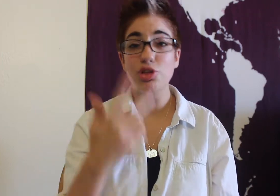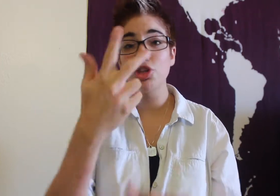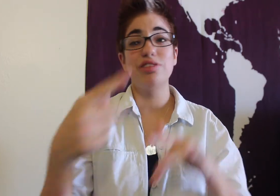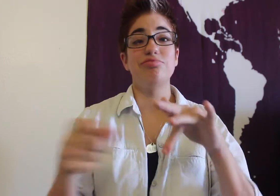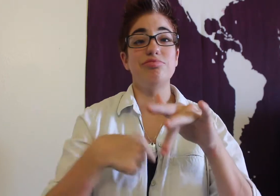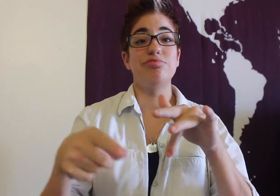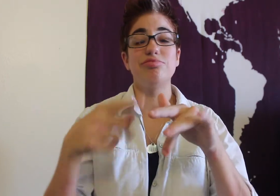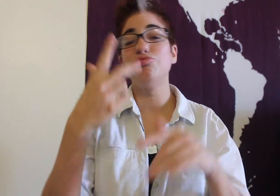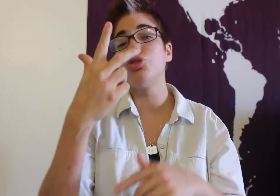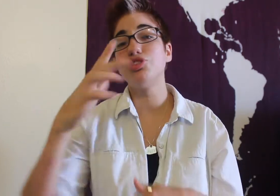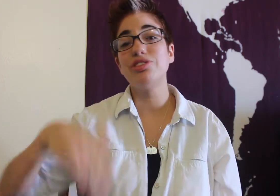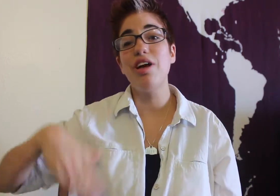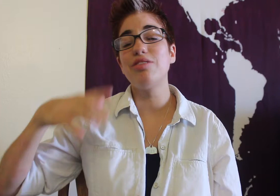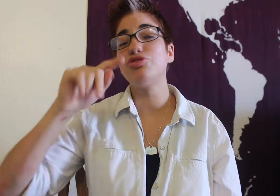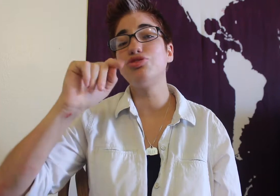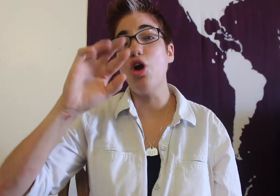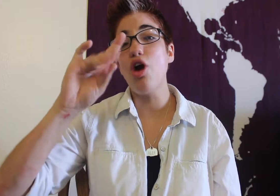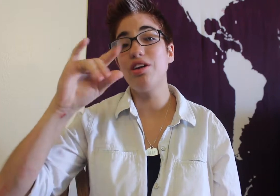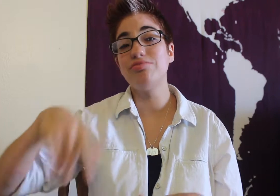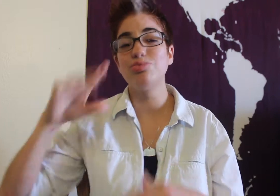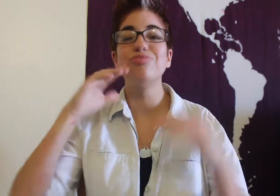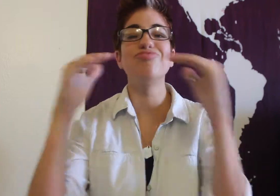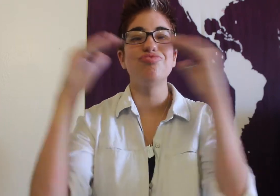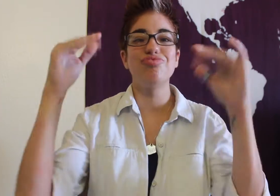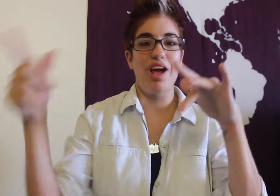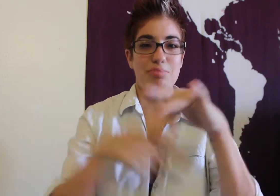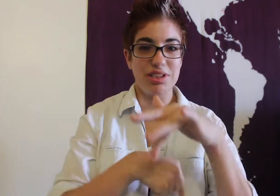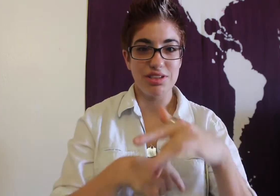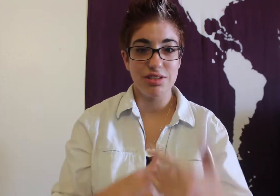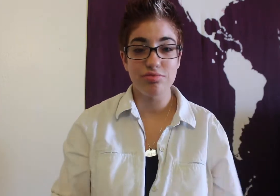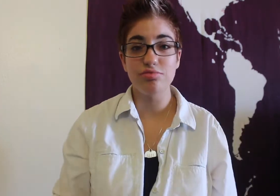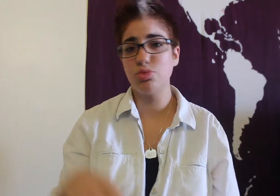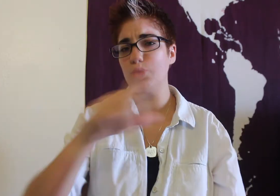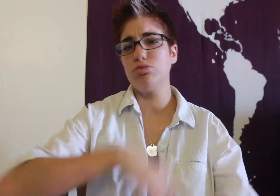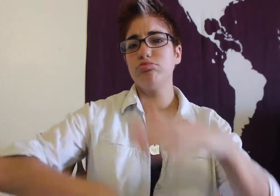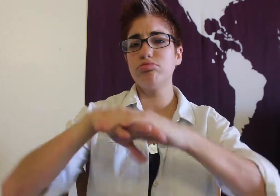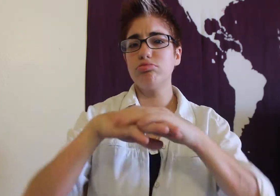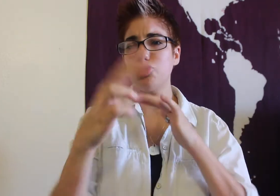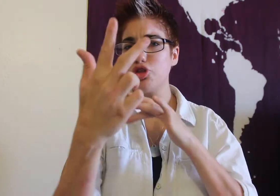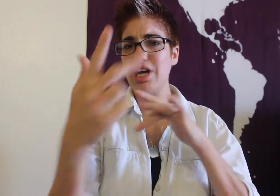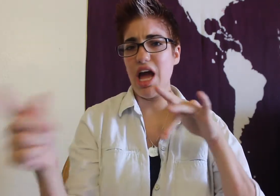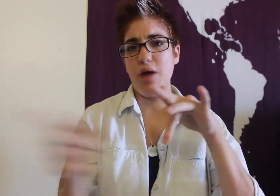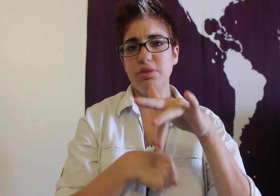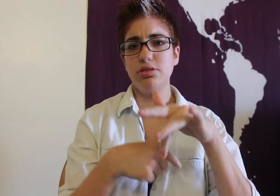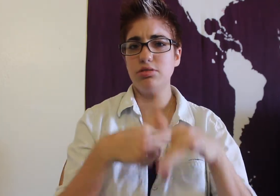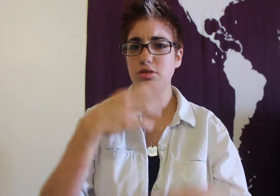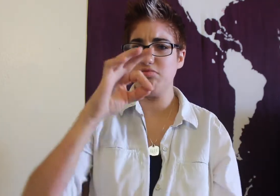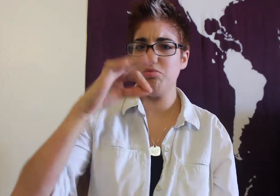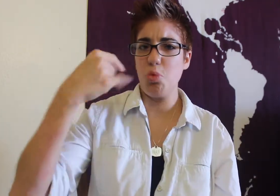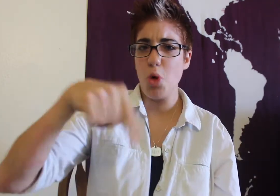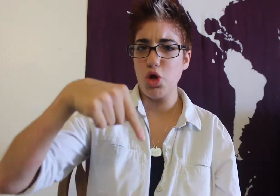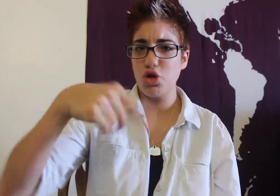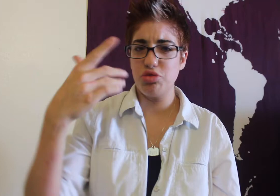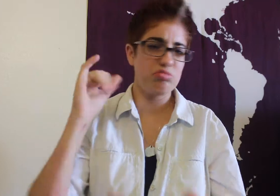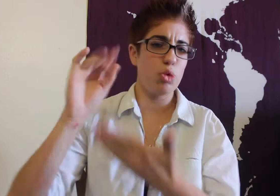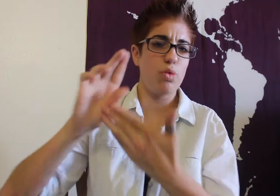Three tardies makes an absent. You have up to three absents for any unexpected life circumstances.